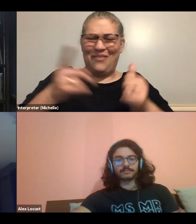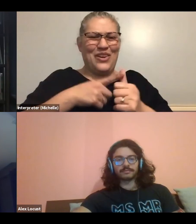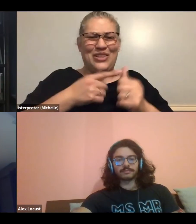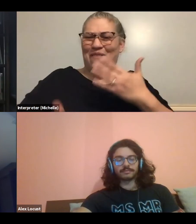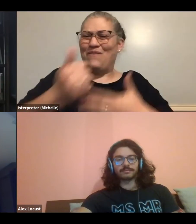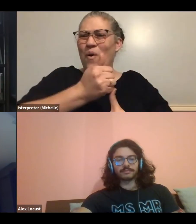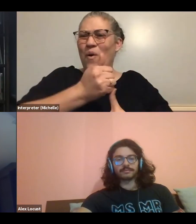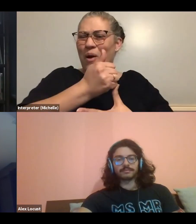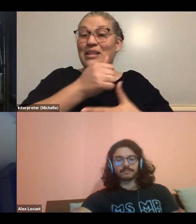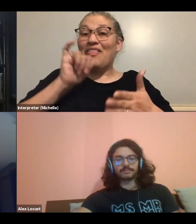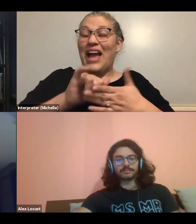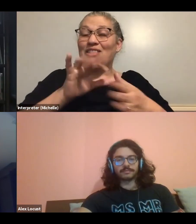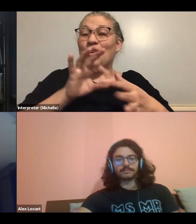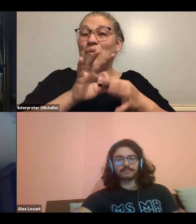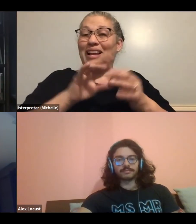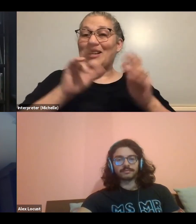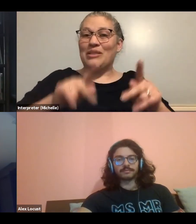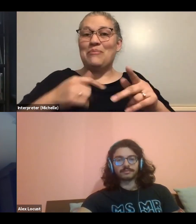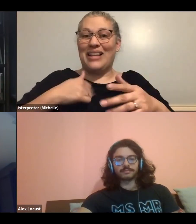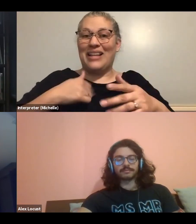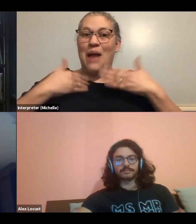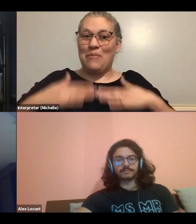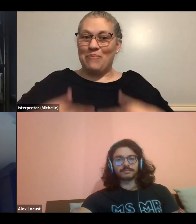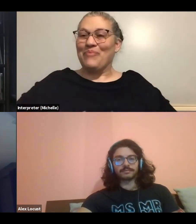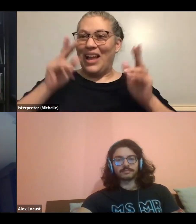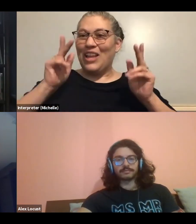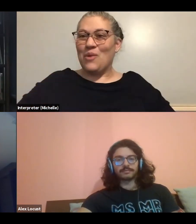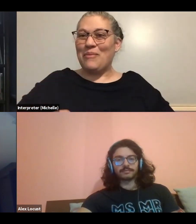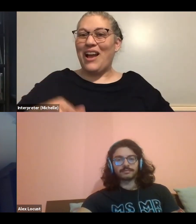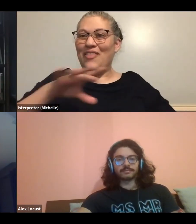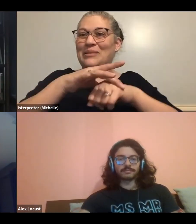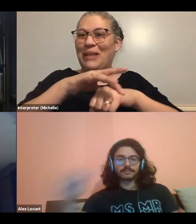Matthew Alaniz: So that's that's kind of where I line that's that's my hopes to see in the future.